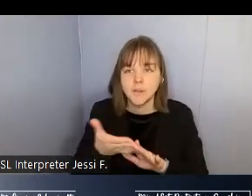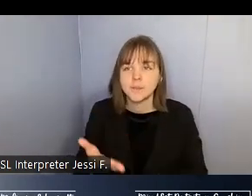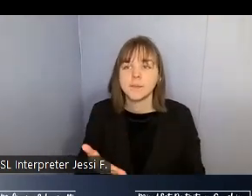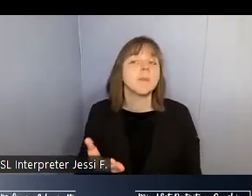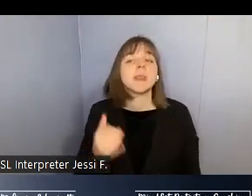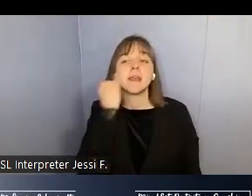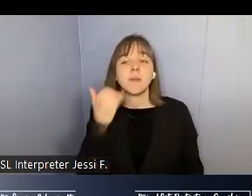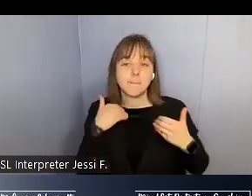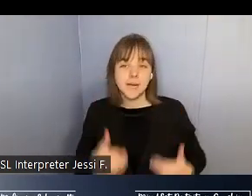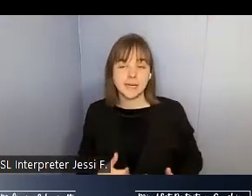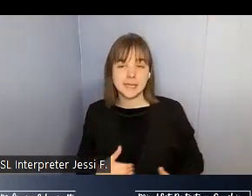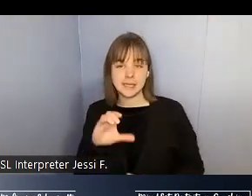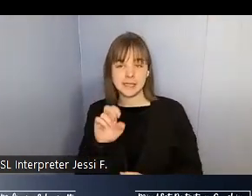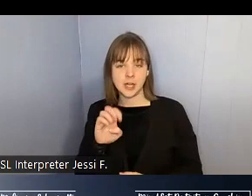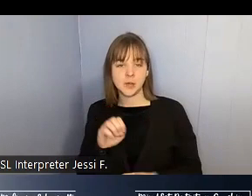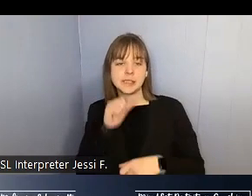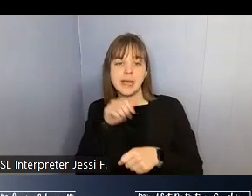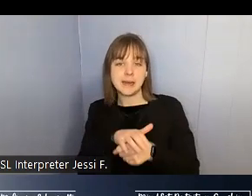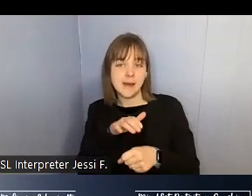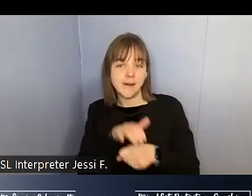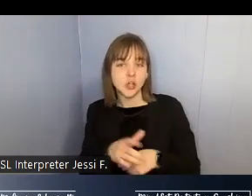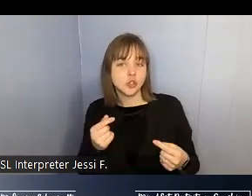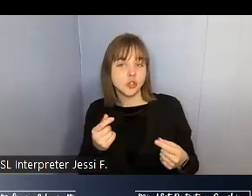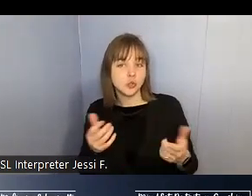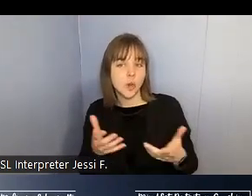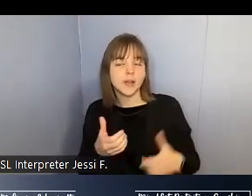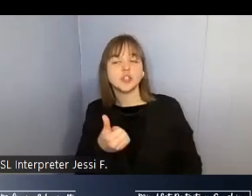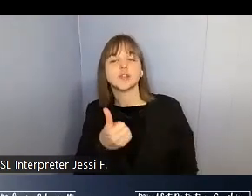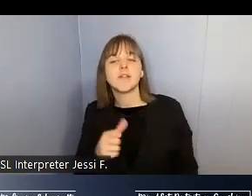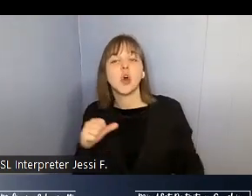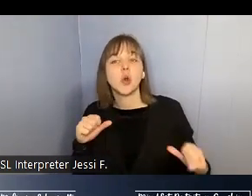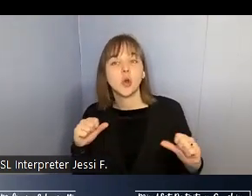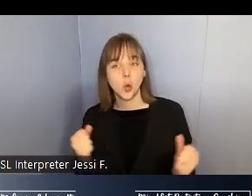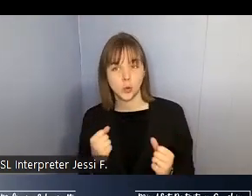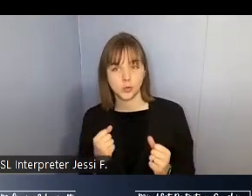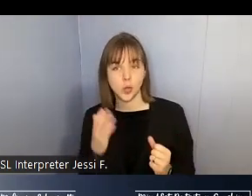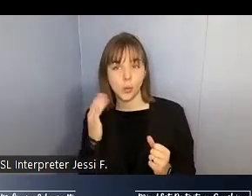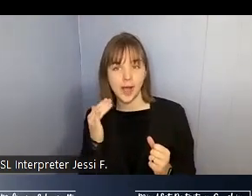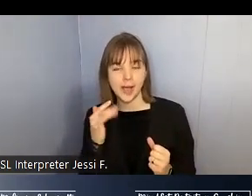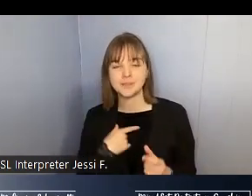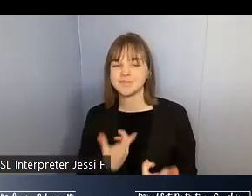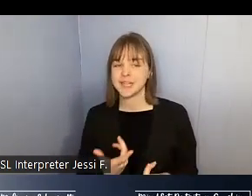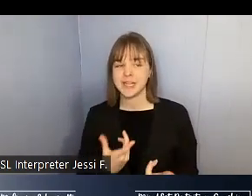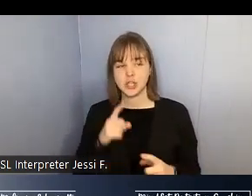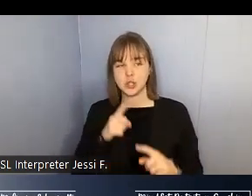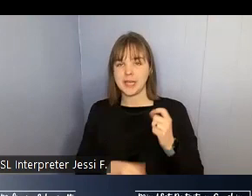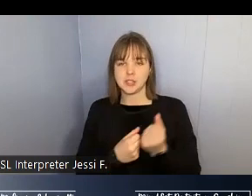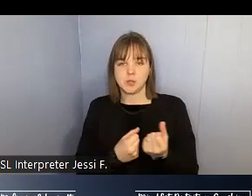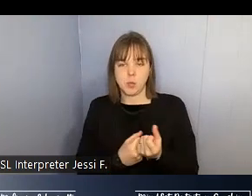I'm going to make you really cold because I need you to-- everything has to start to slow down. If you're a woman and you're still getting your period,